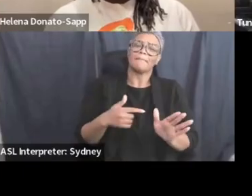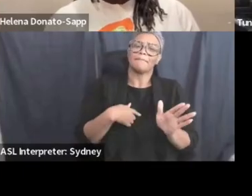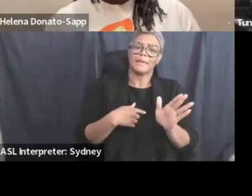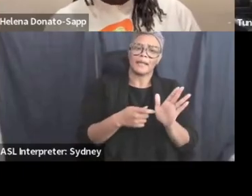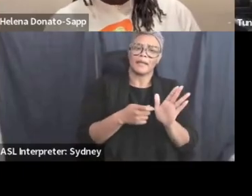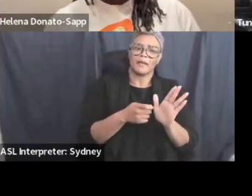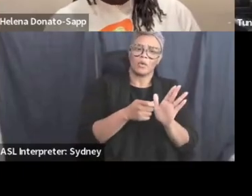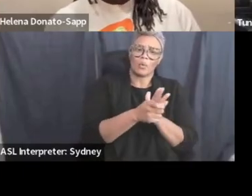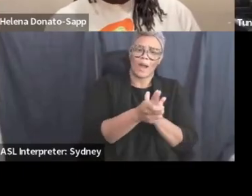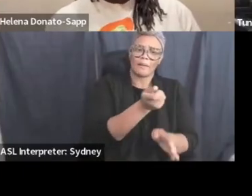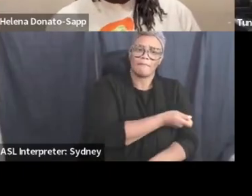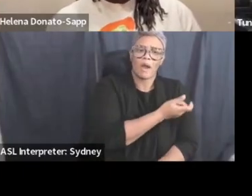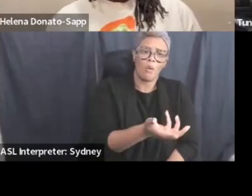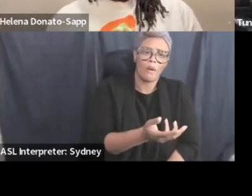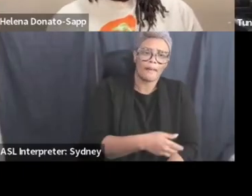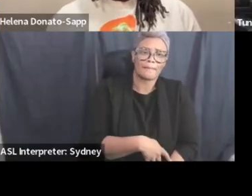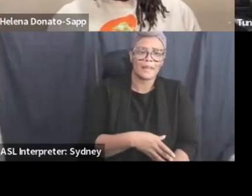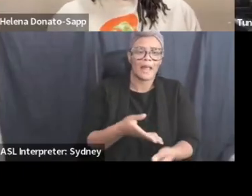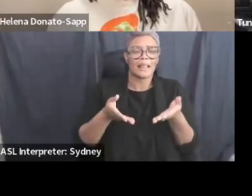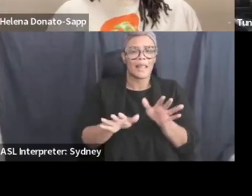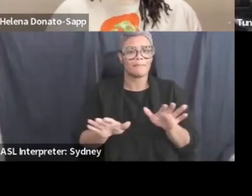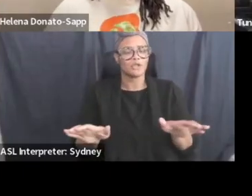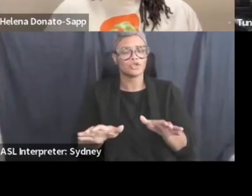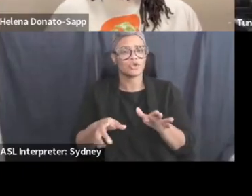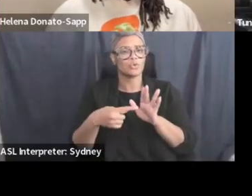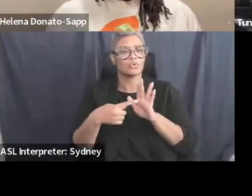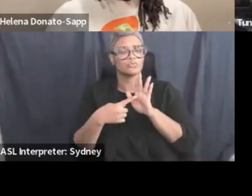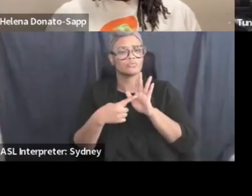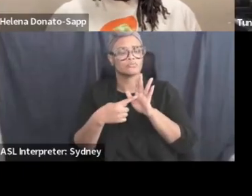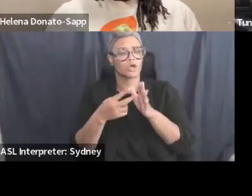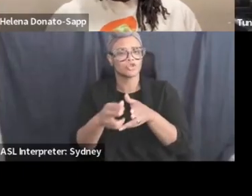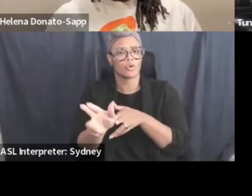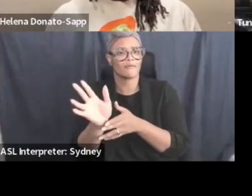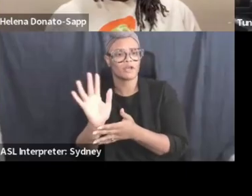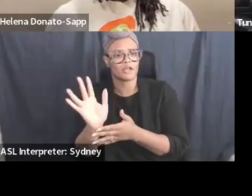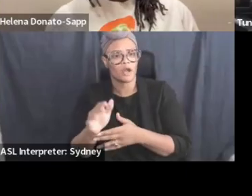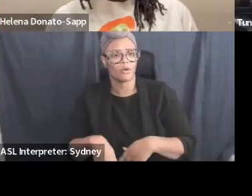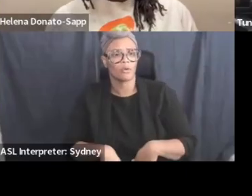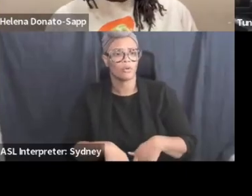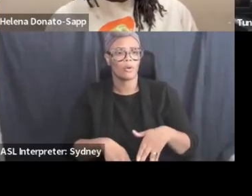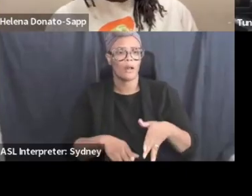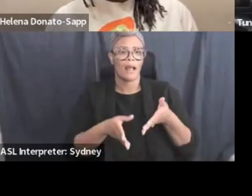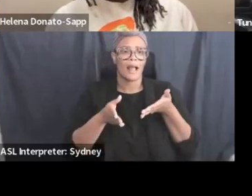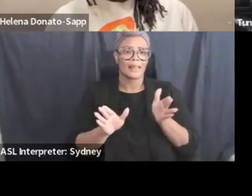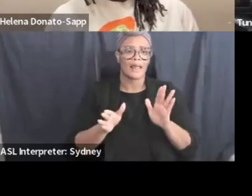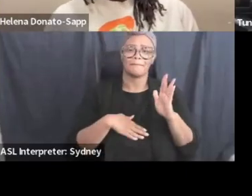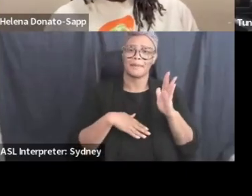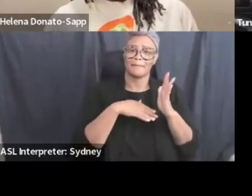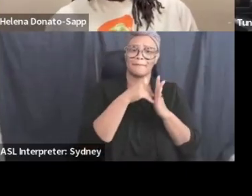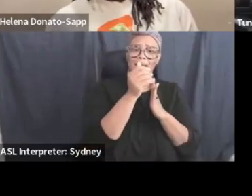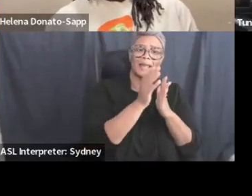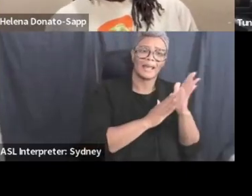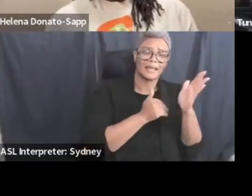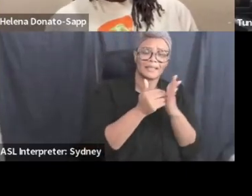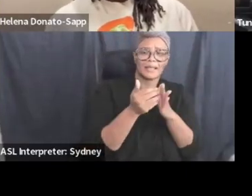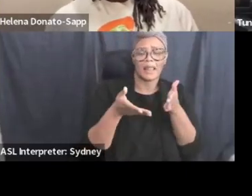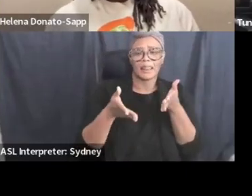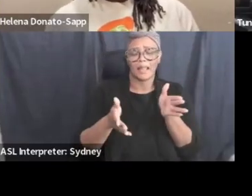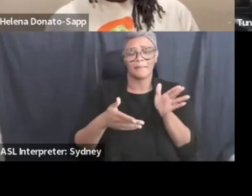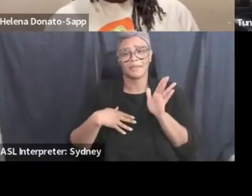to show comprehension death depth. Let me paint or draw or dance my assessment. Why is it the single